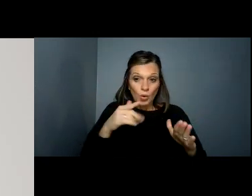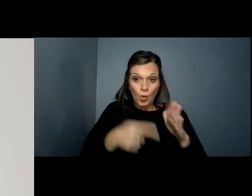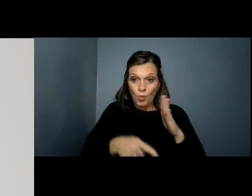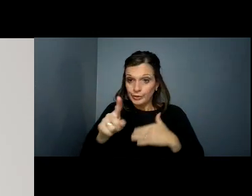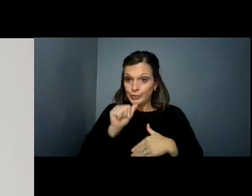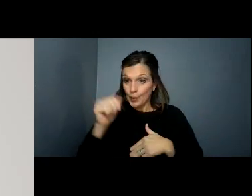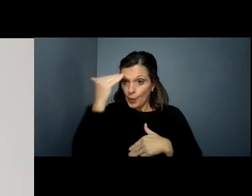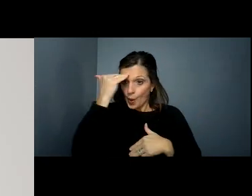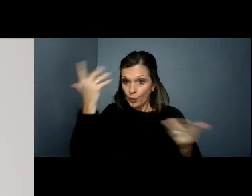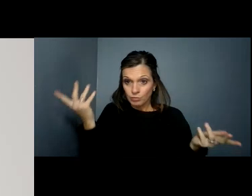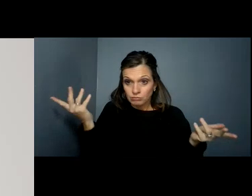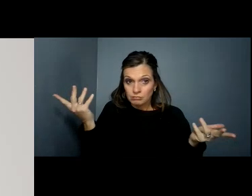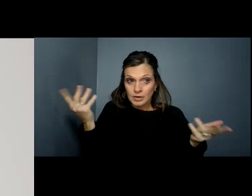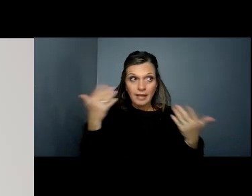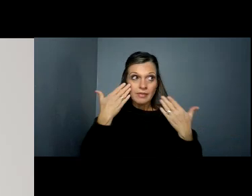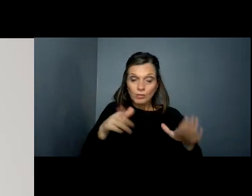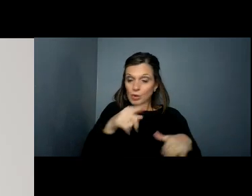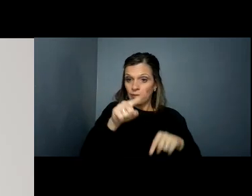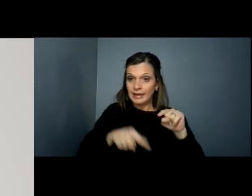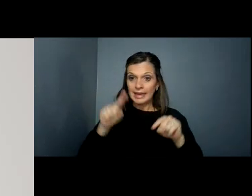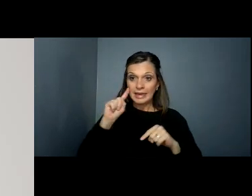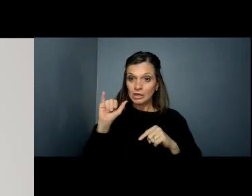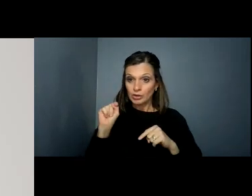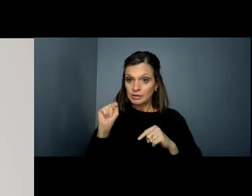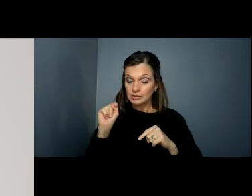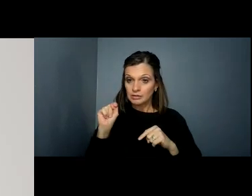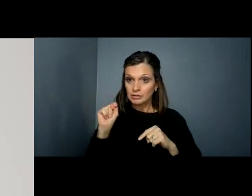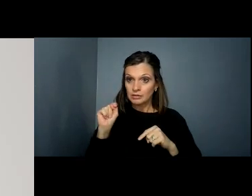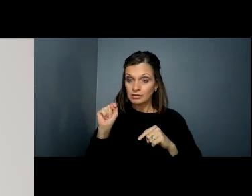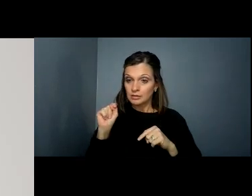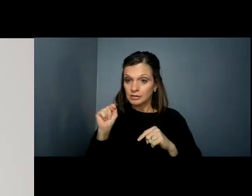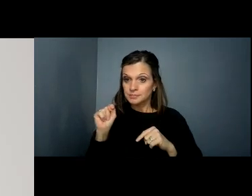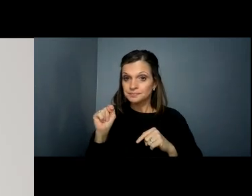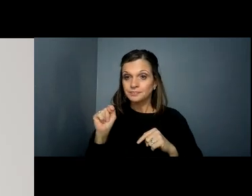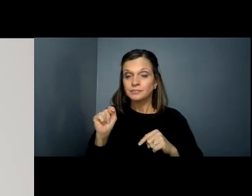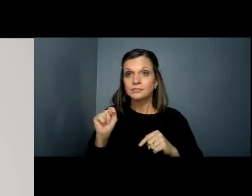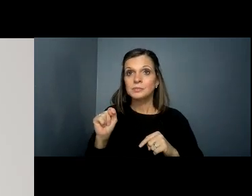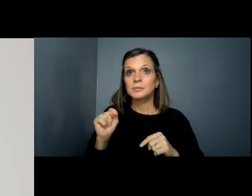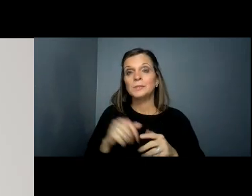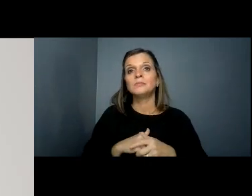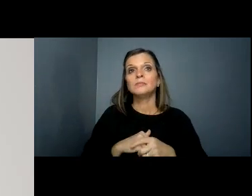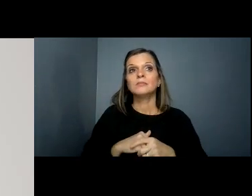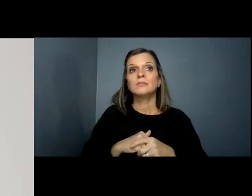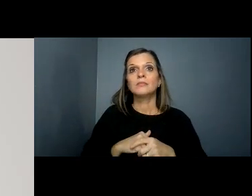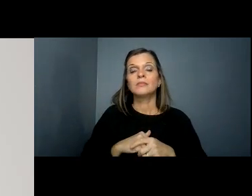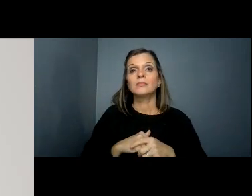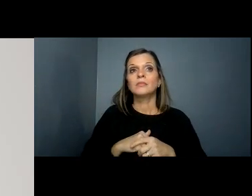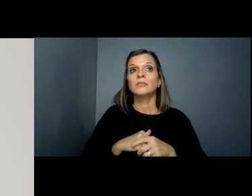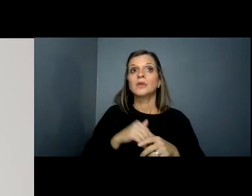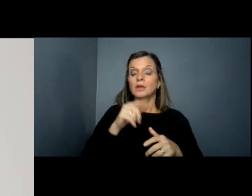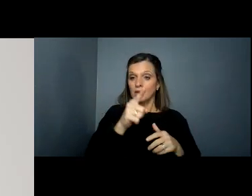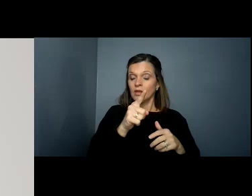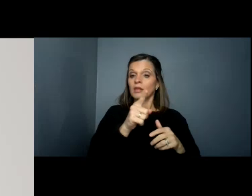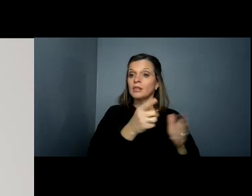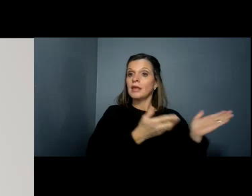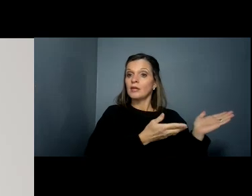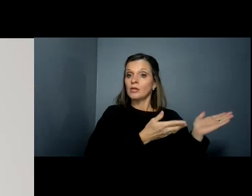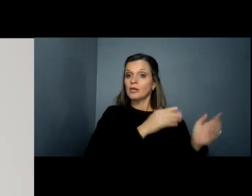You know you bring it back on day one? Pardon. No, they bring it back on day one when we we put